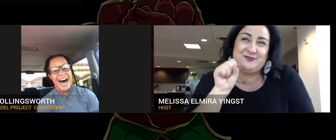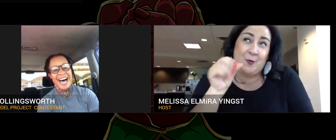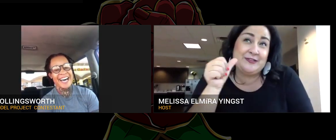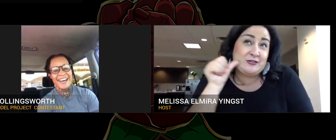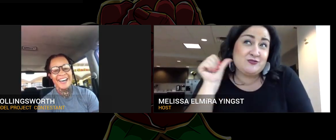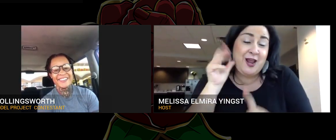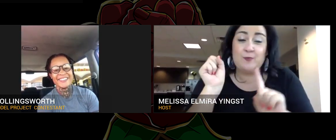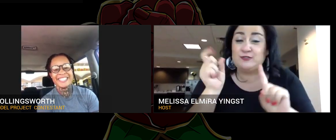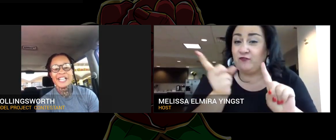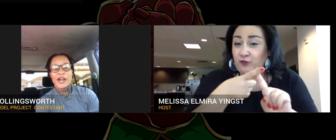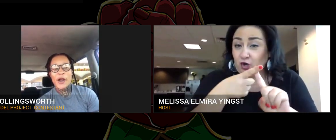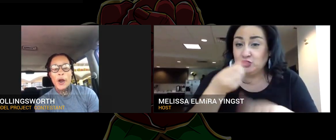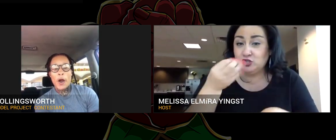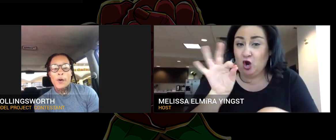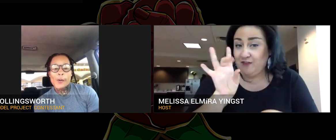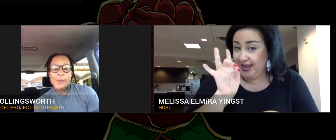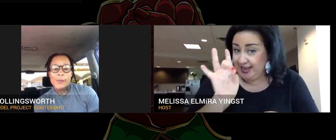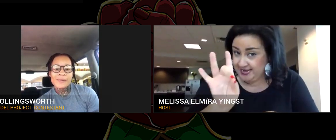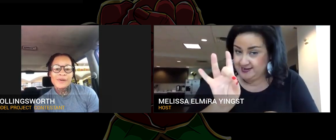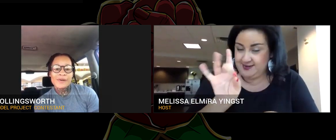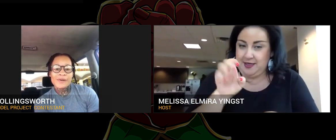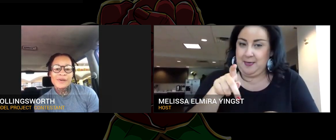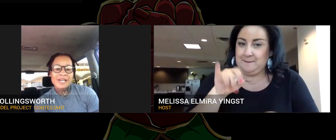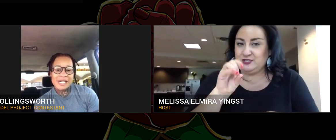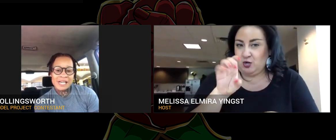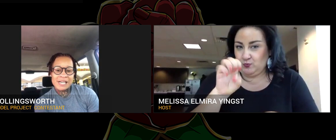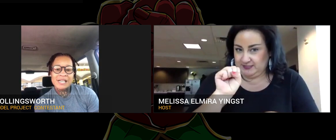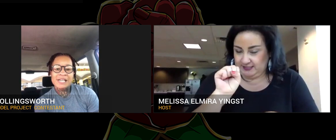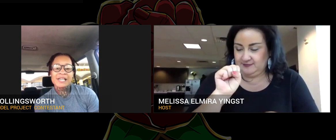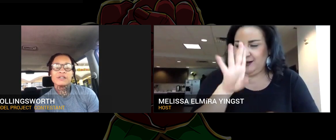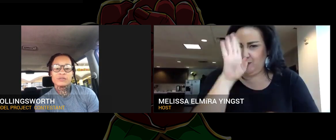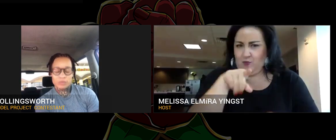So, yesterday's episode was the first of the eight episodes.